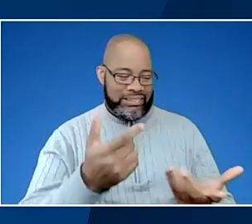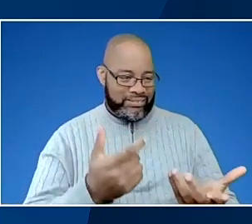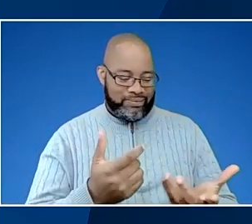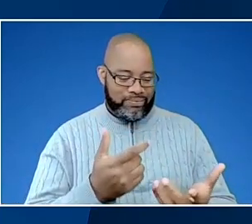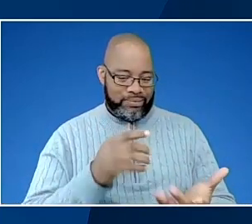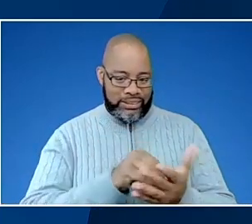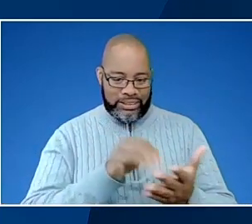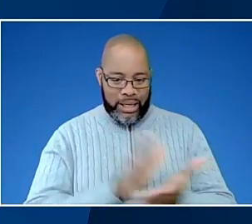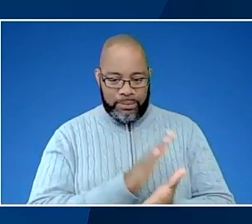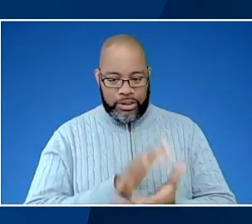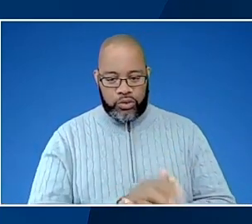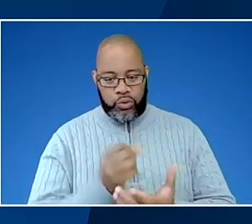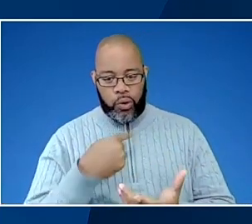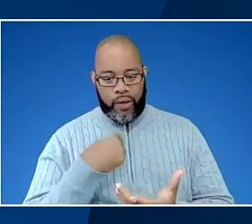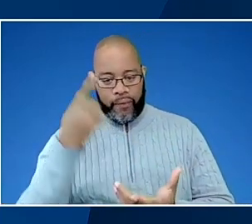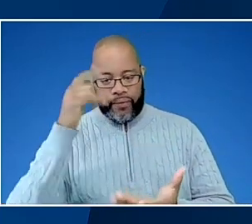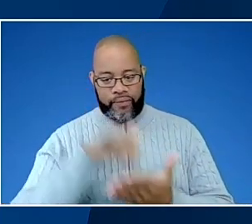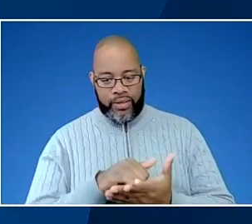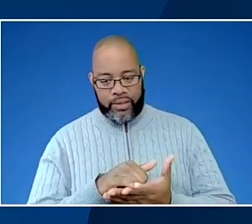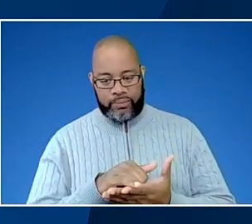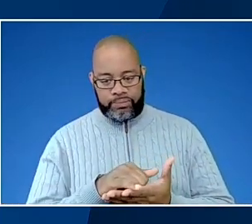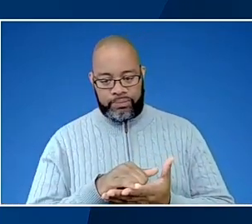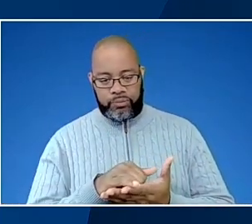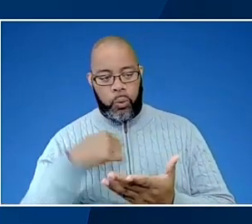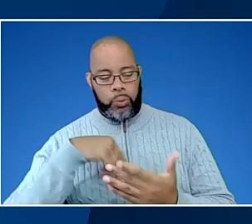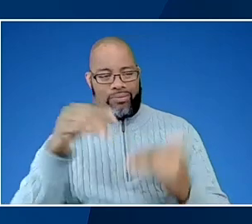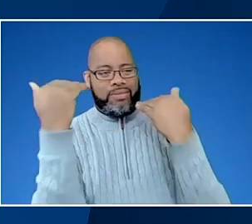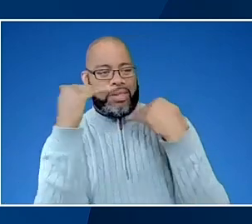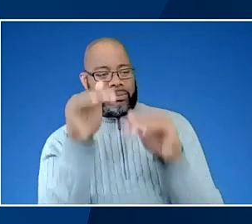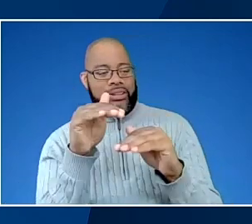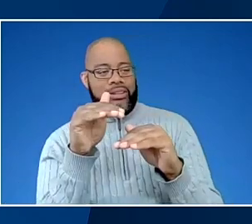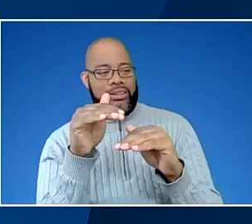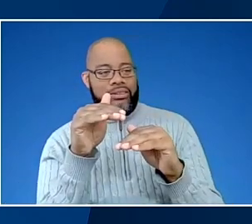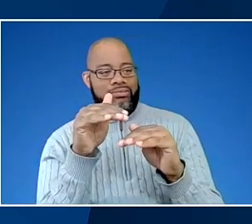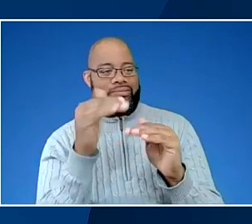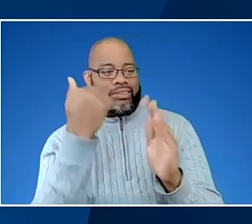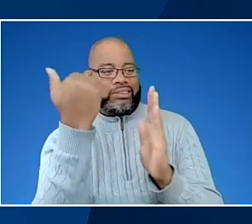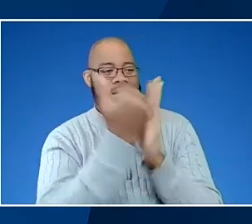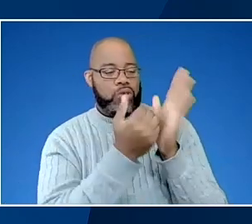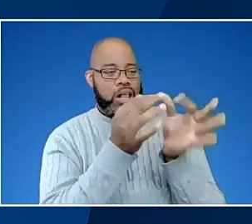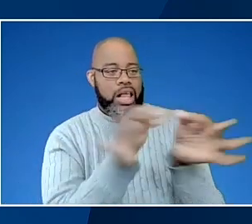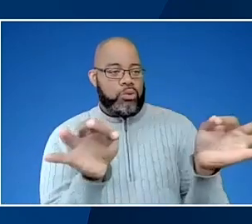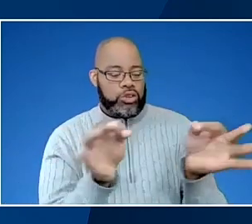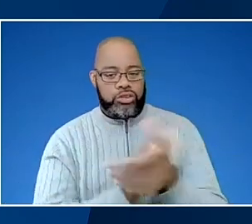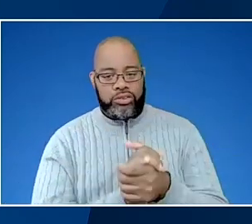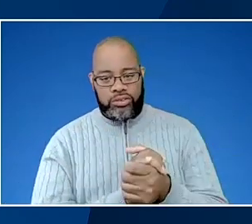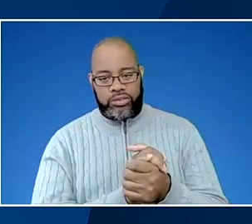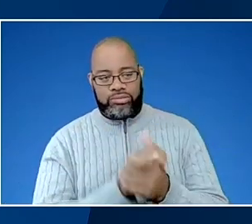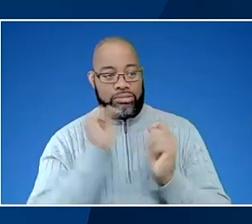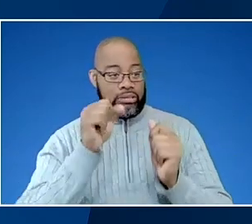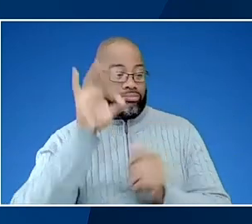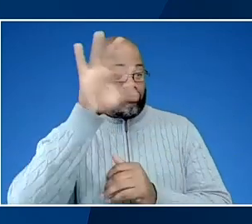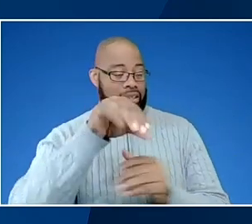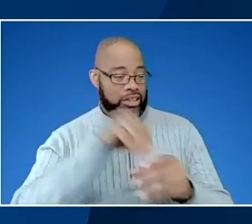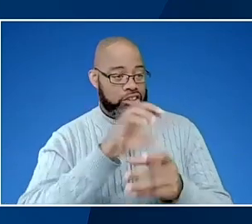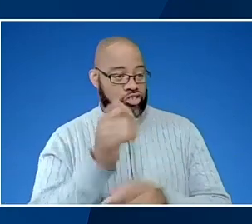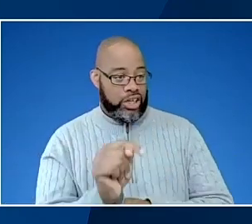So I think we are restricted by the statutory language there. I can drop it into the chat if that's helpful.